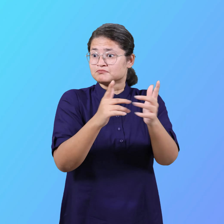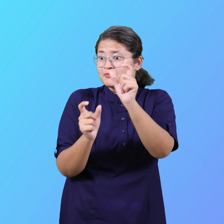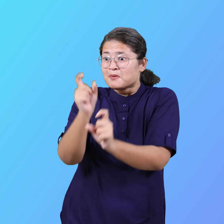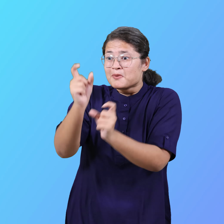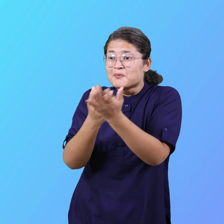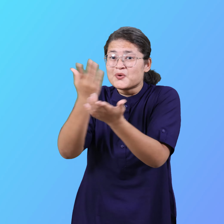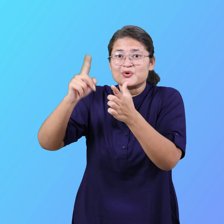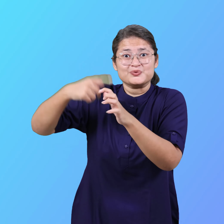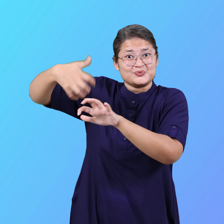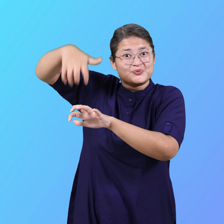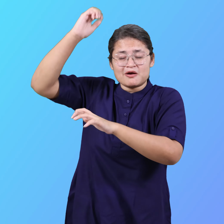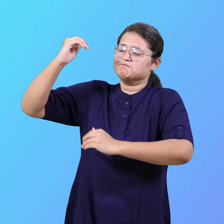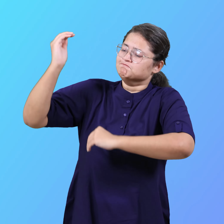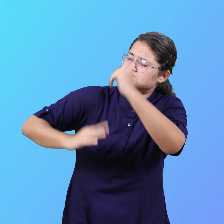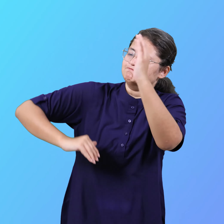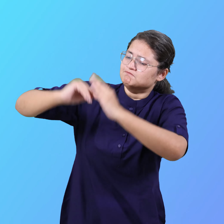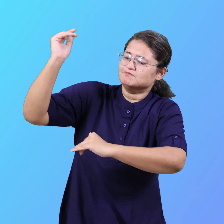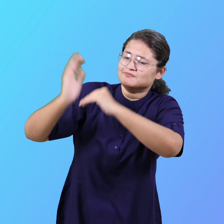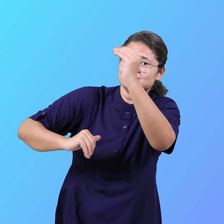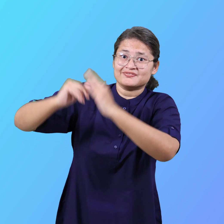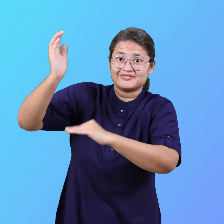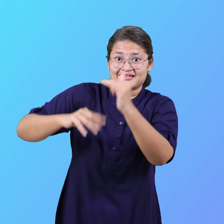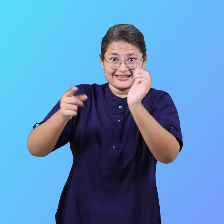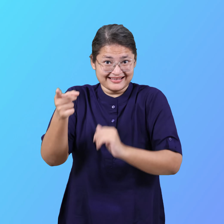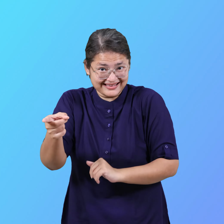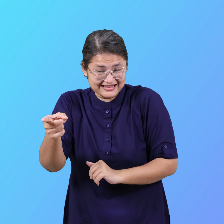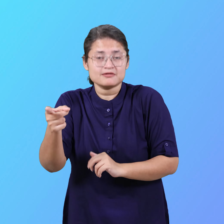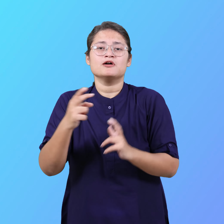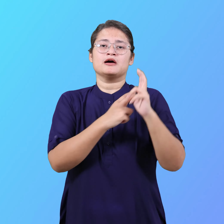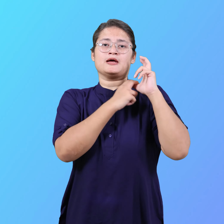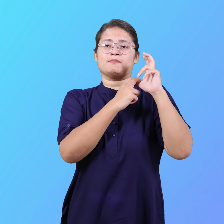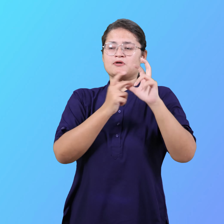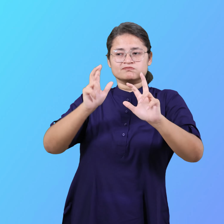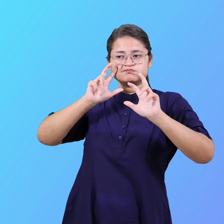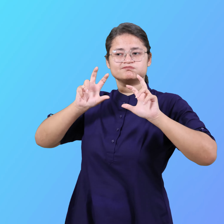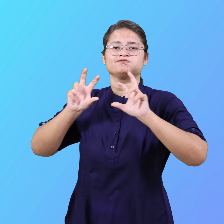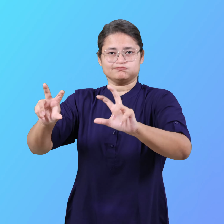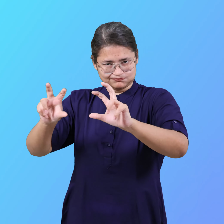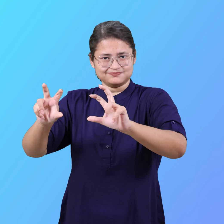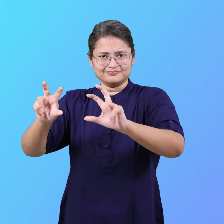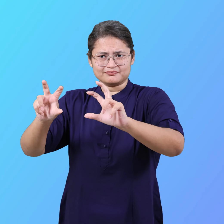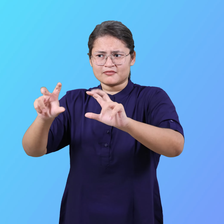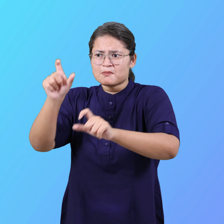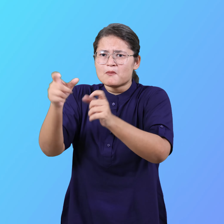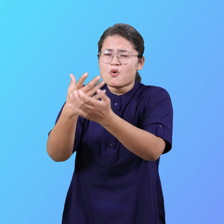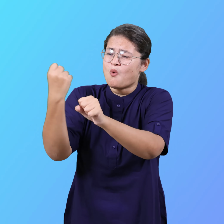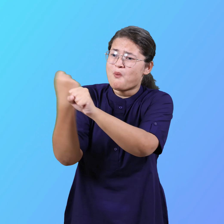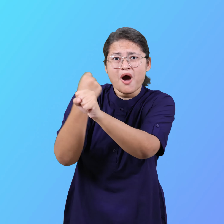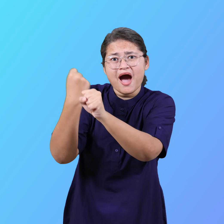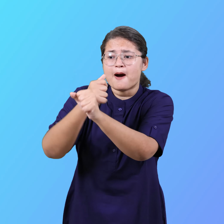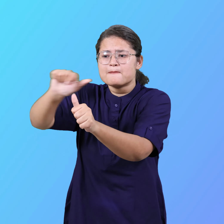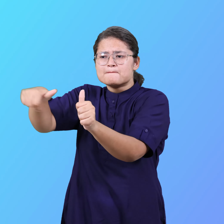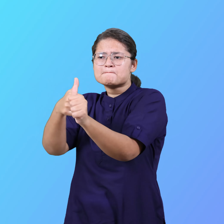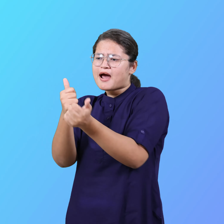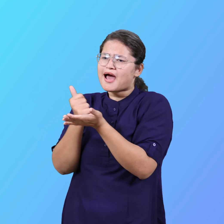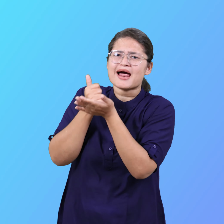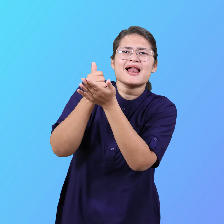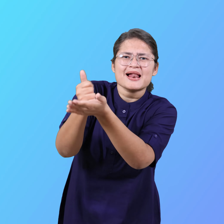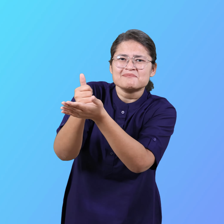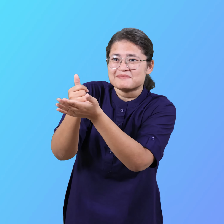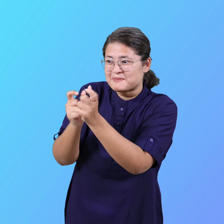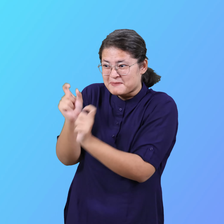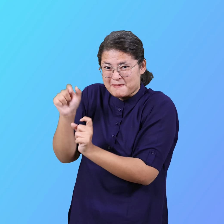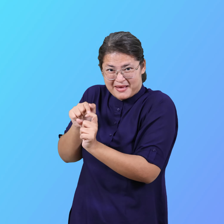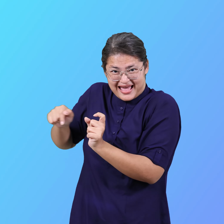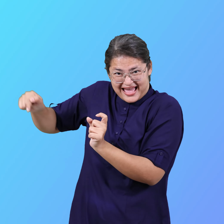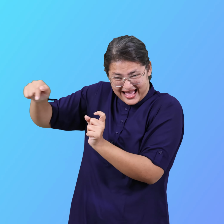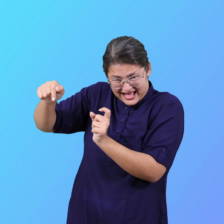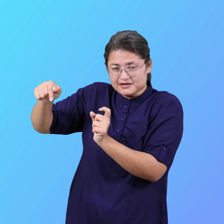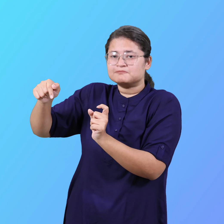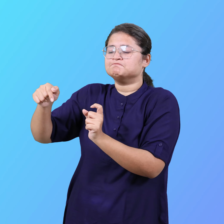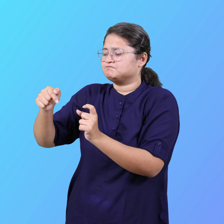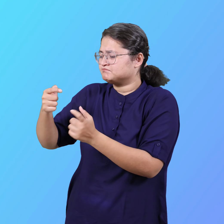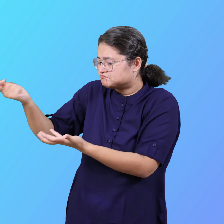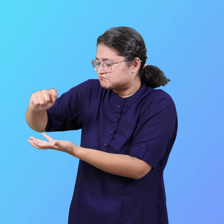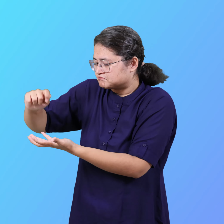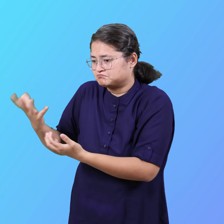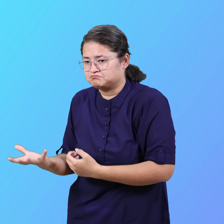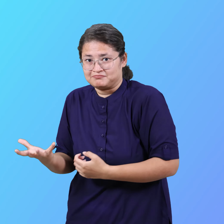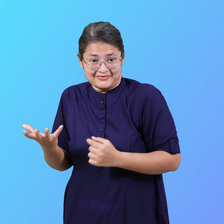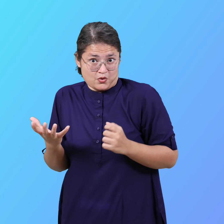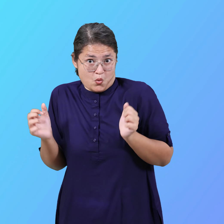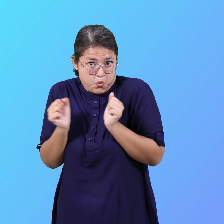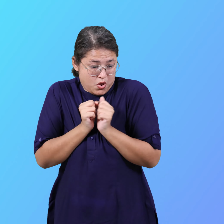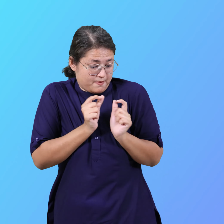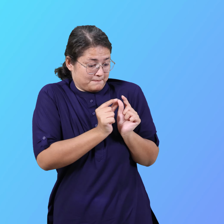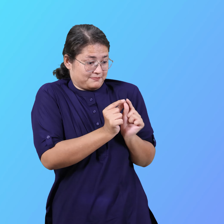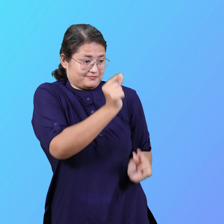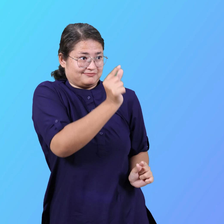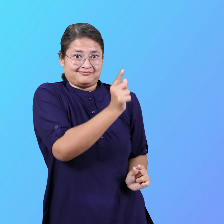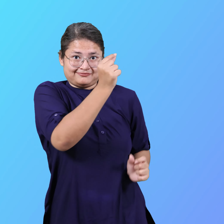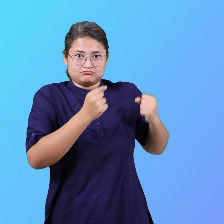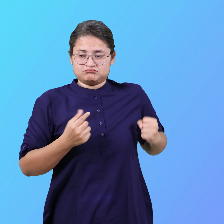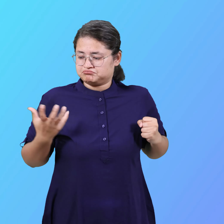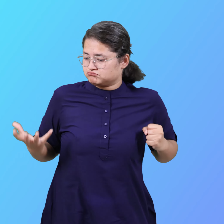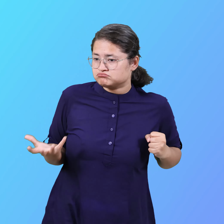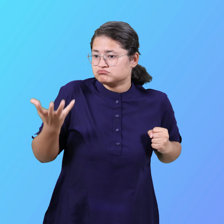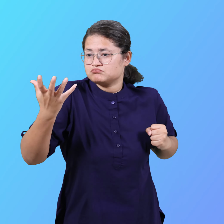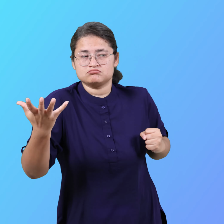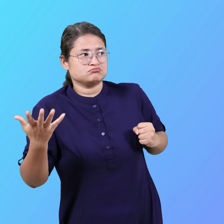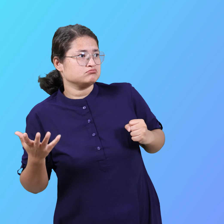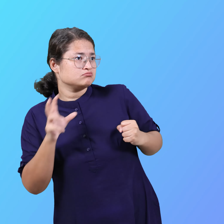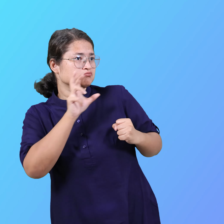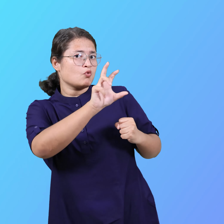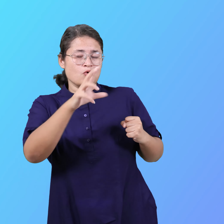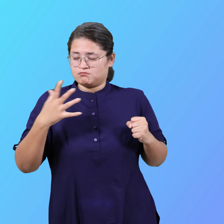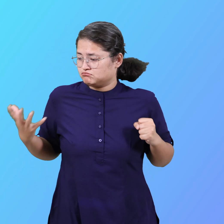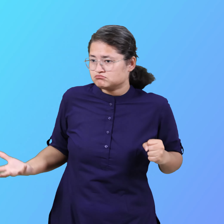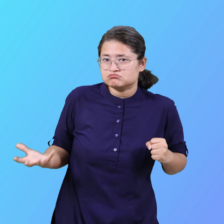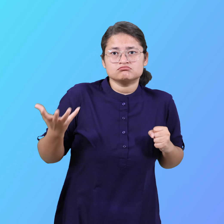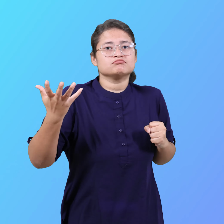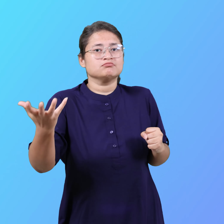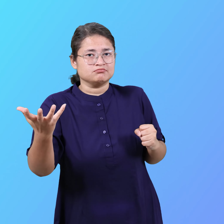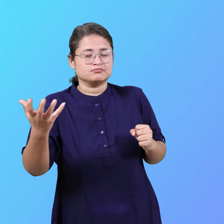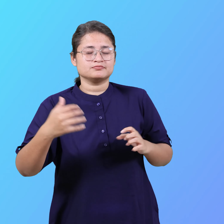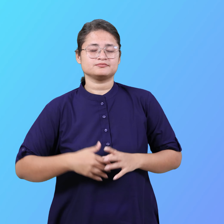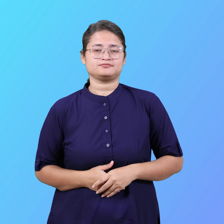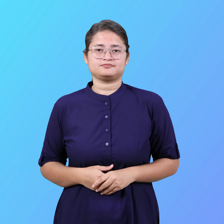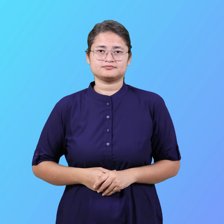The army officers stood behind all the people of Judah who were building the wall. Their helpers had their tools in one hand and a weapon in the other hand.